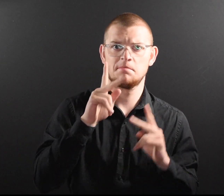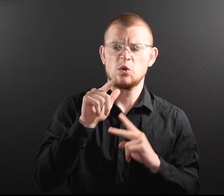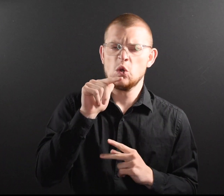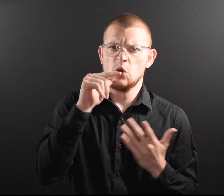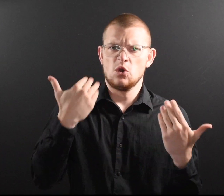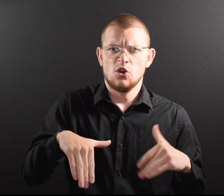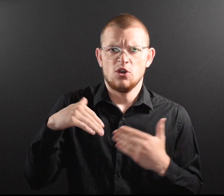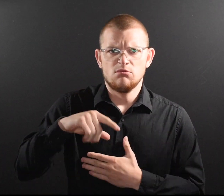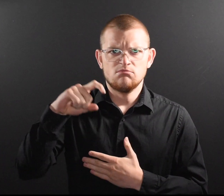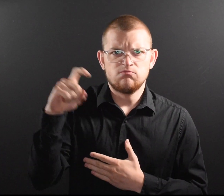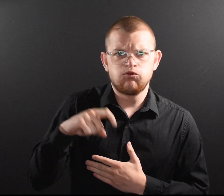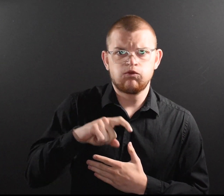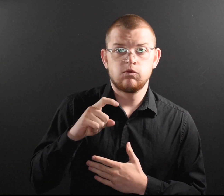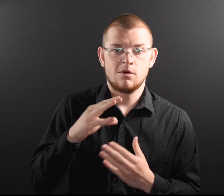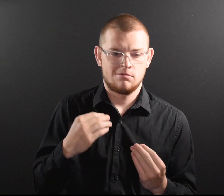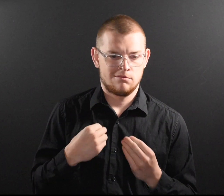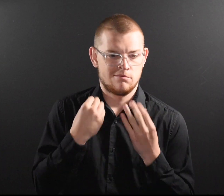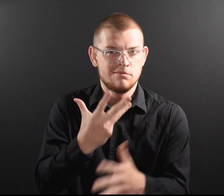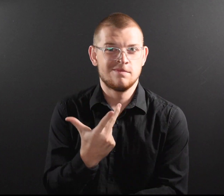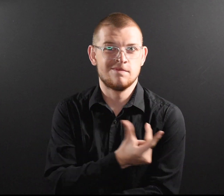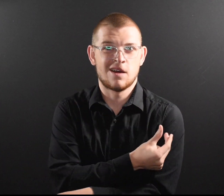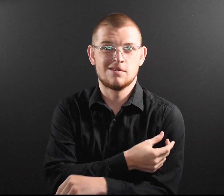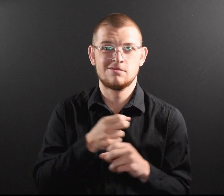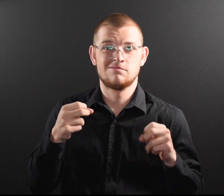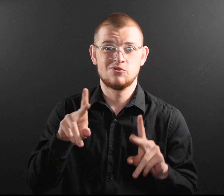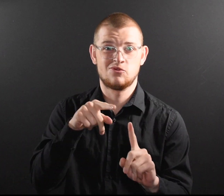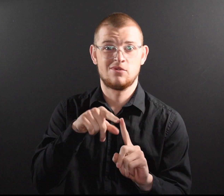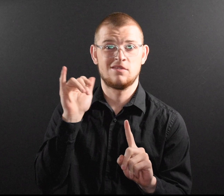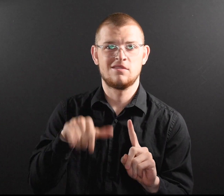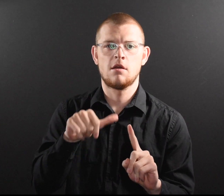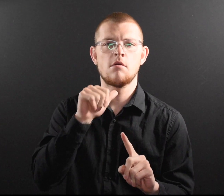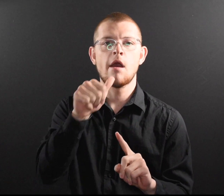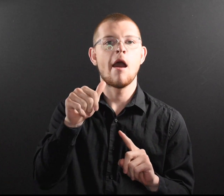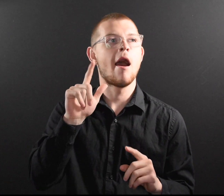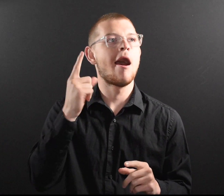with the greatest need and providing vaccination opportunities that not